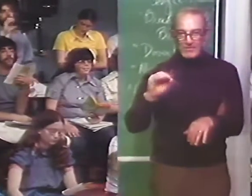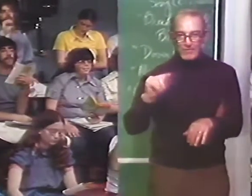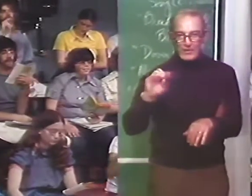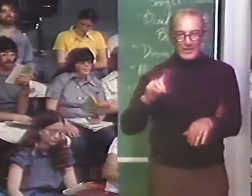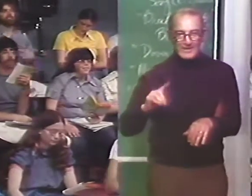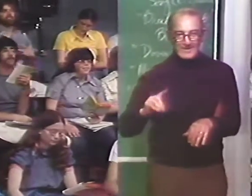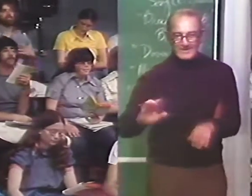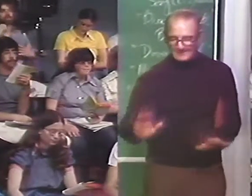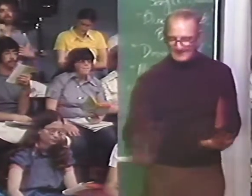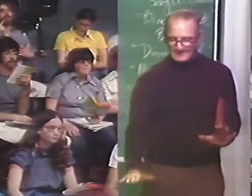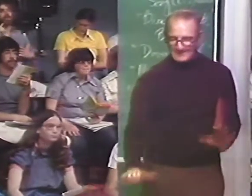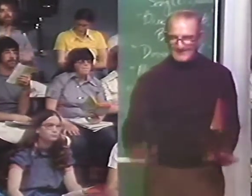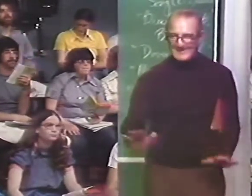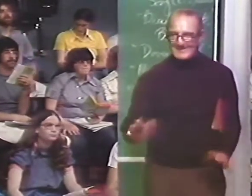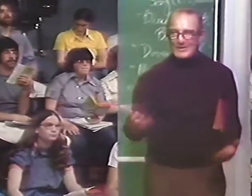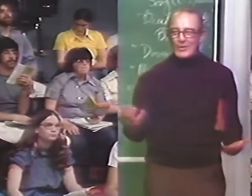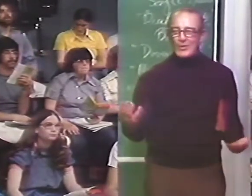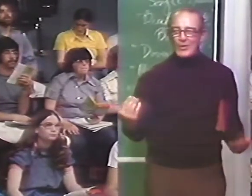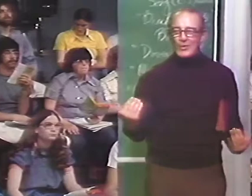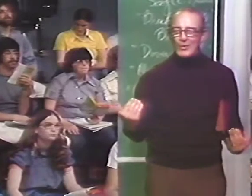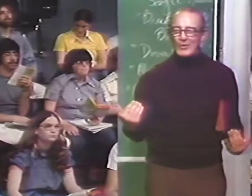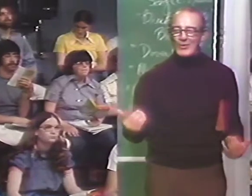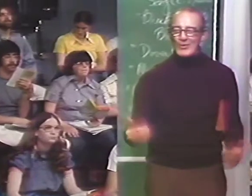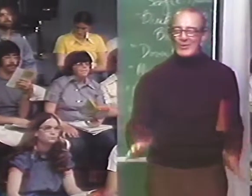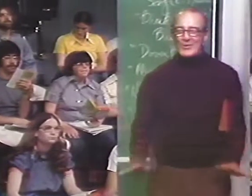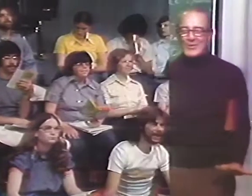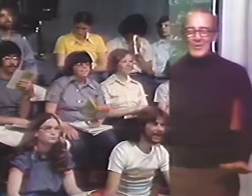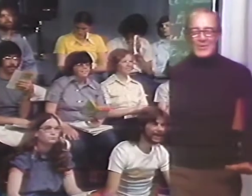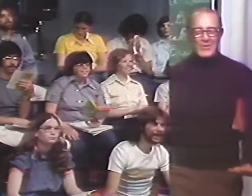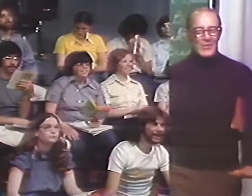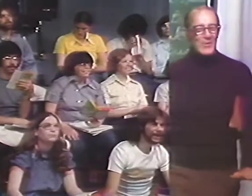BARE-FOOTED. COOL.